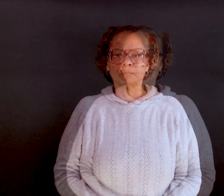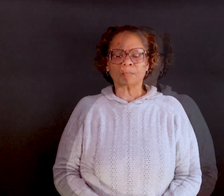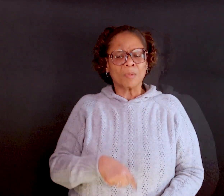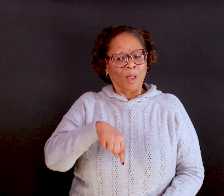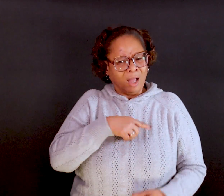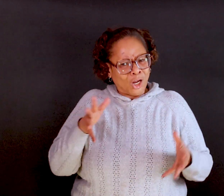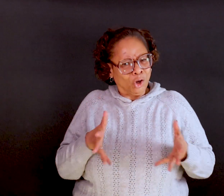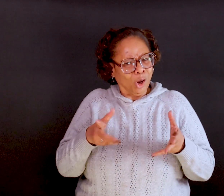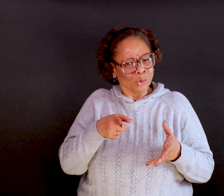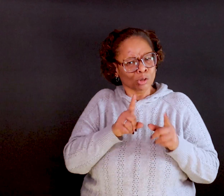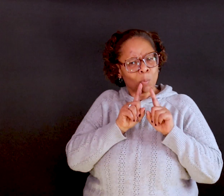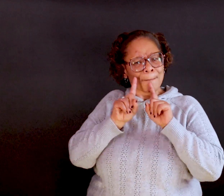About V- safe to report